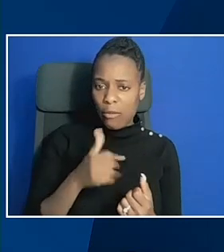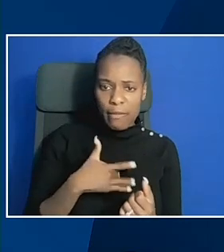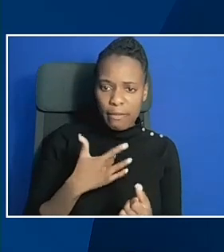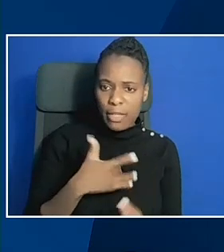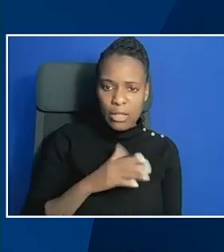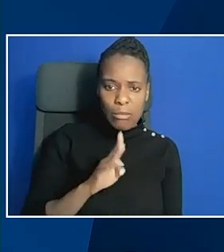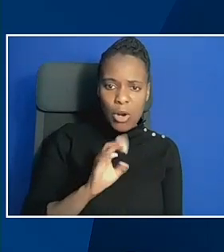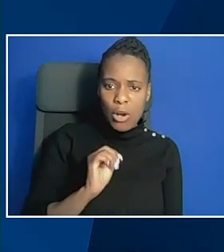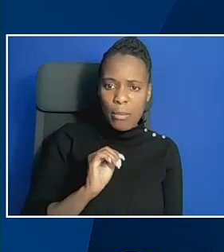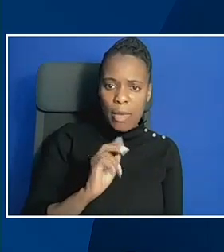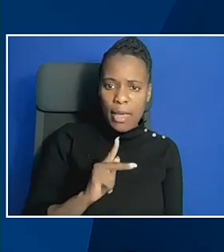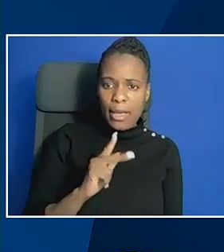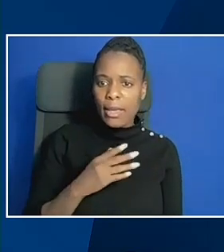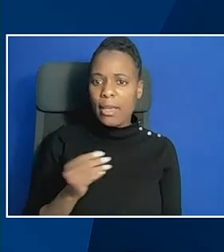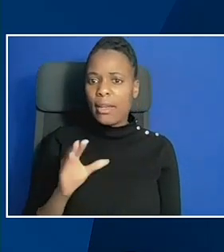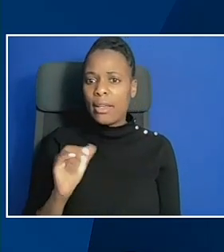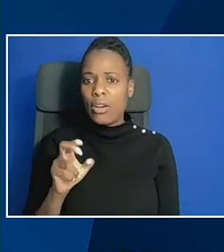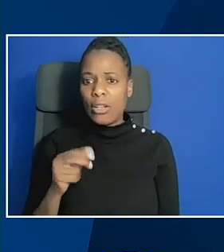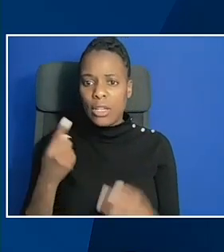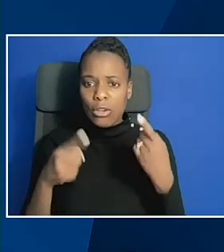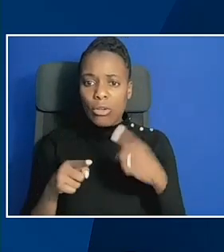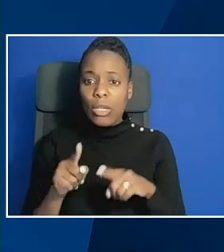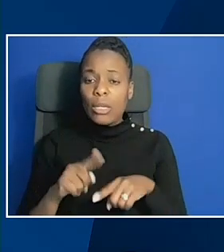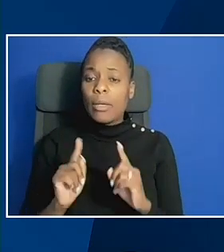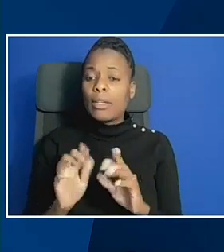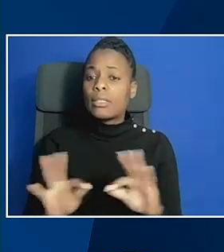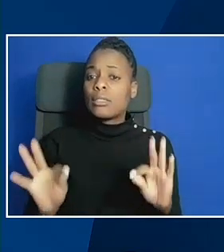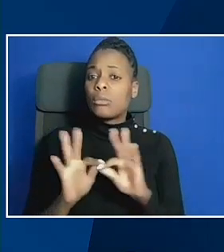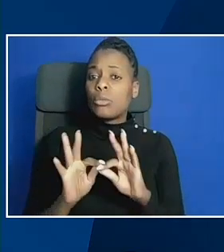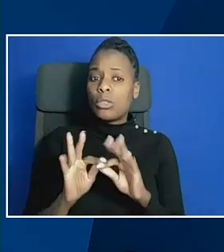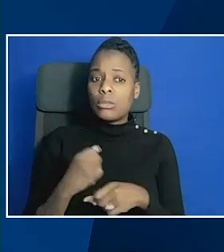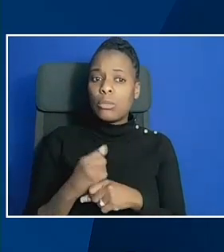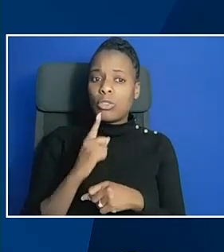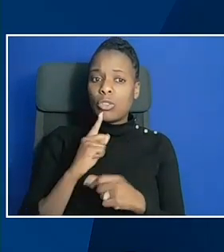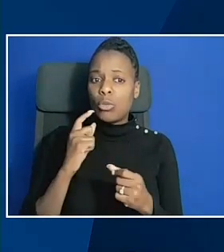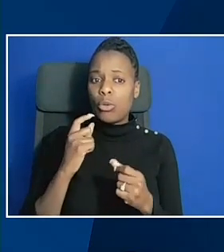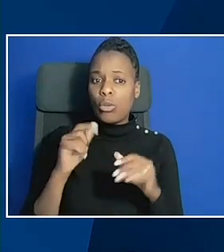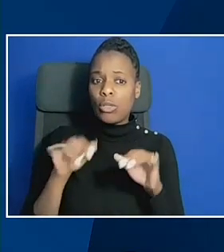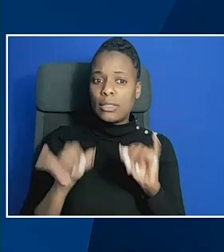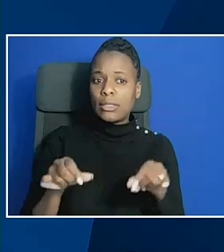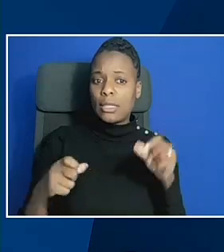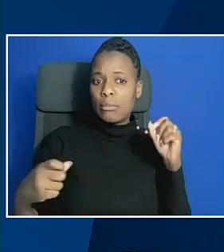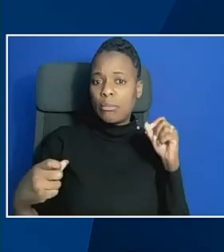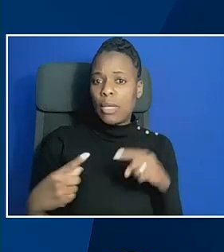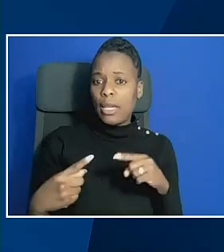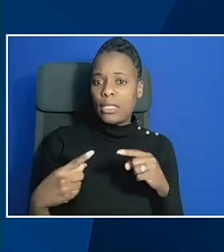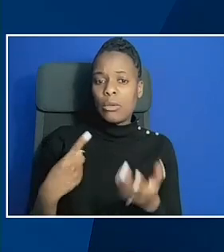But I think it's important to make sure that we're all on the same page in terms of what we're talking about. Because I think John and others have asked this